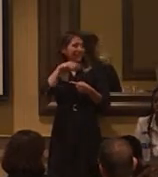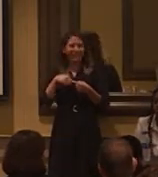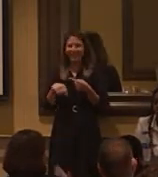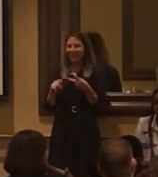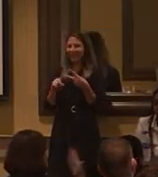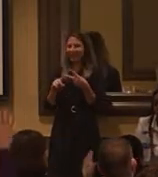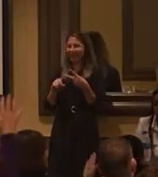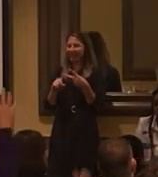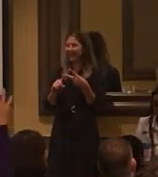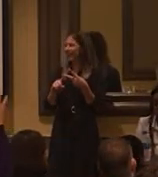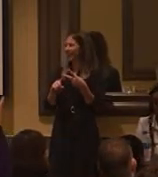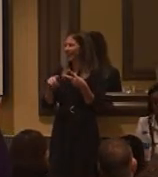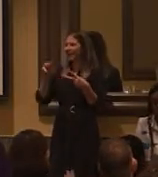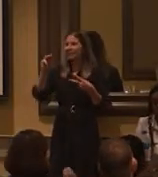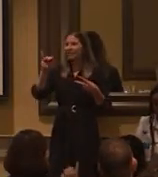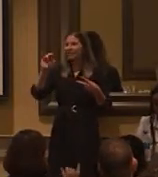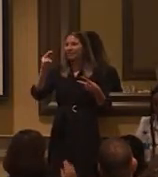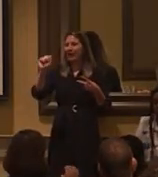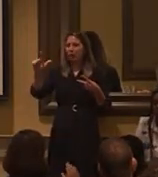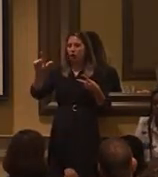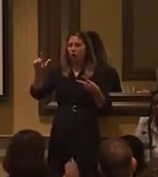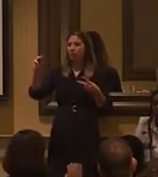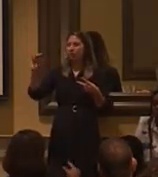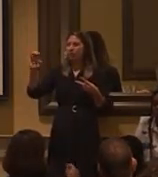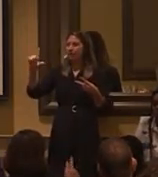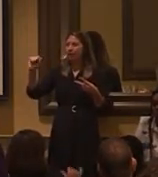We have Michael McLaughlin.